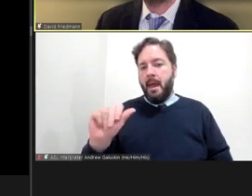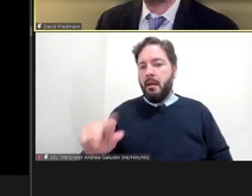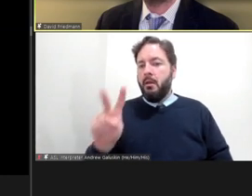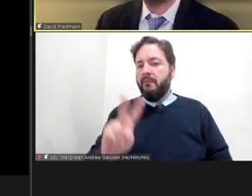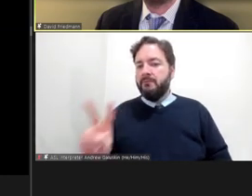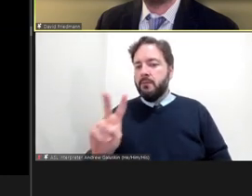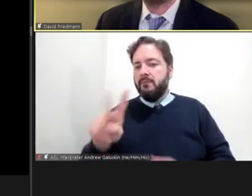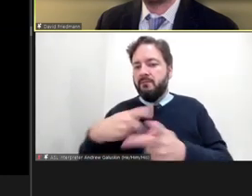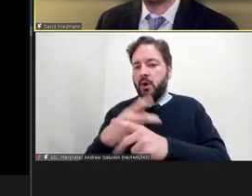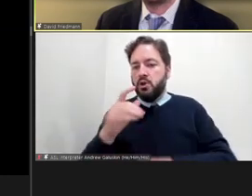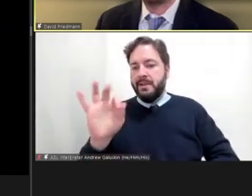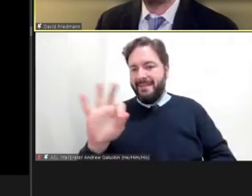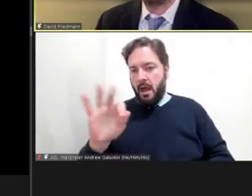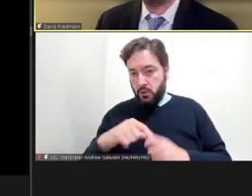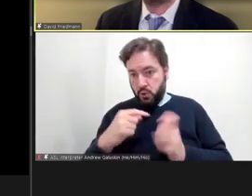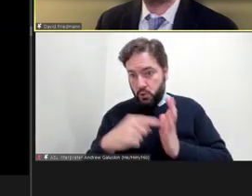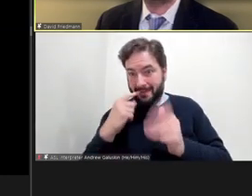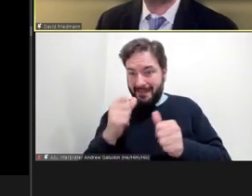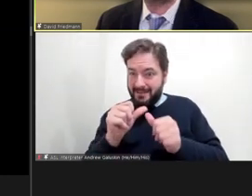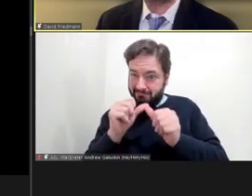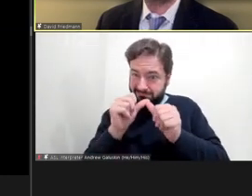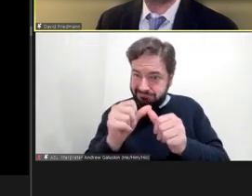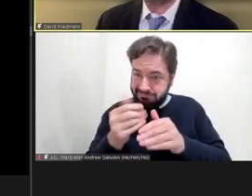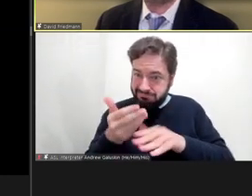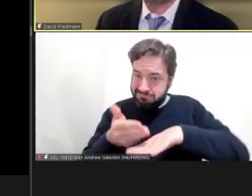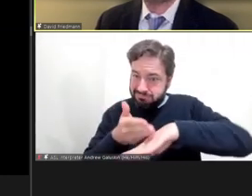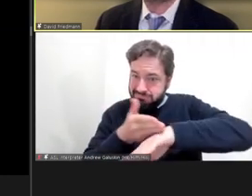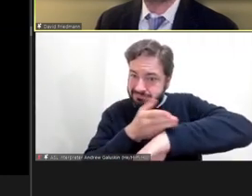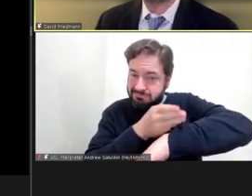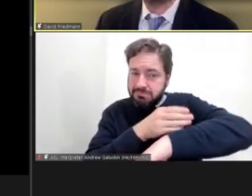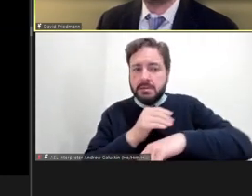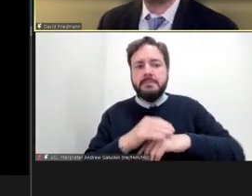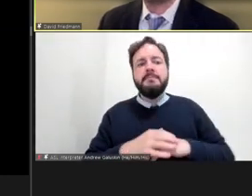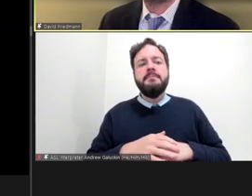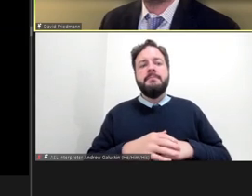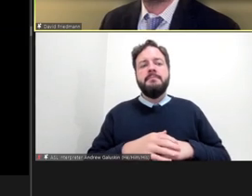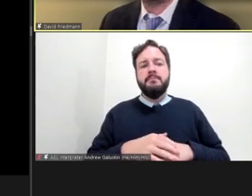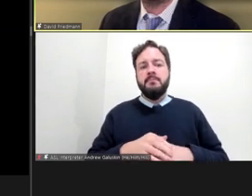Just to show how this is sort of continually advancing. Cincinnati Children's has something